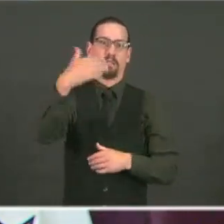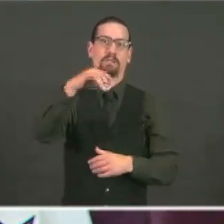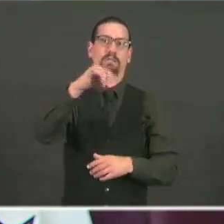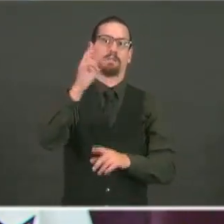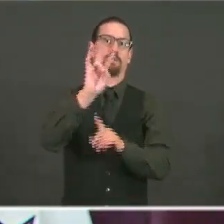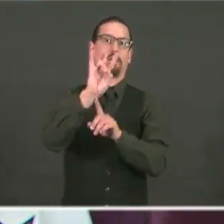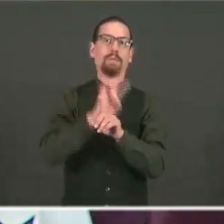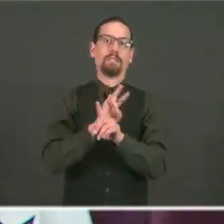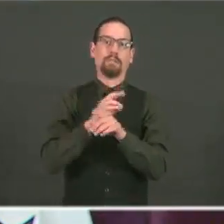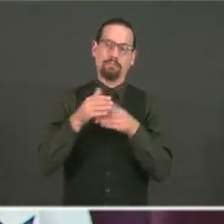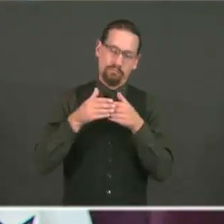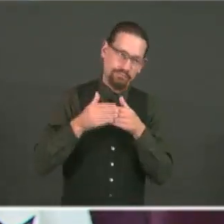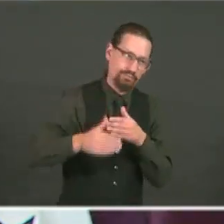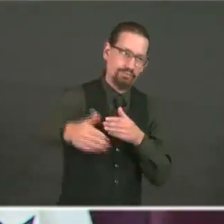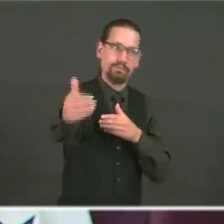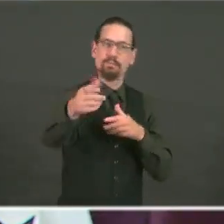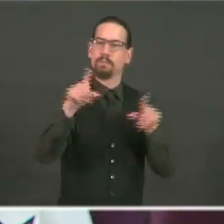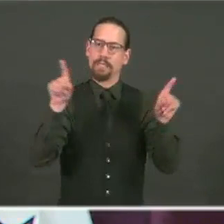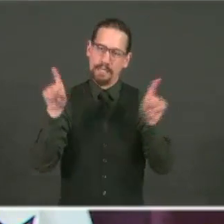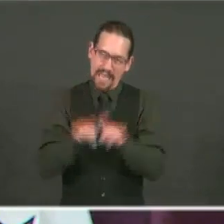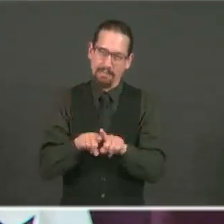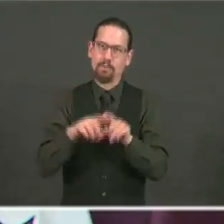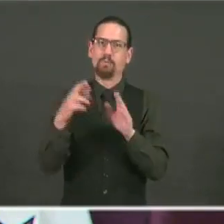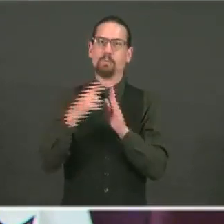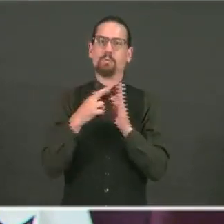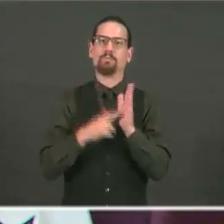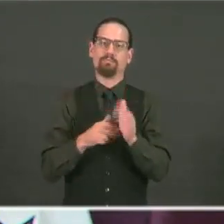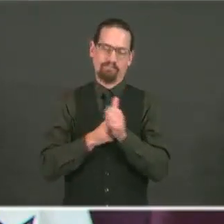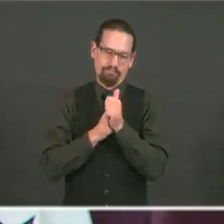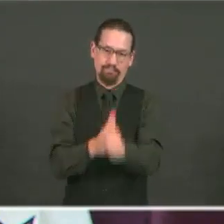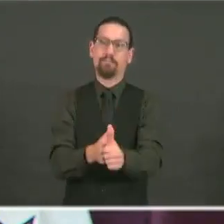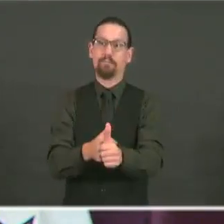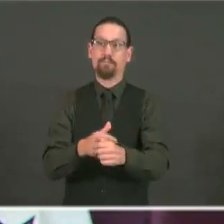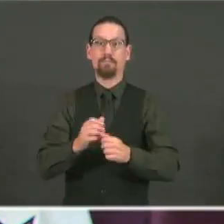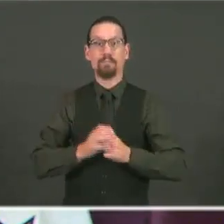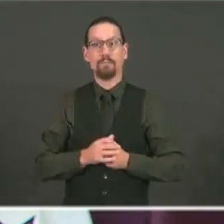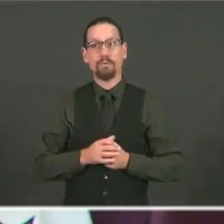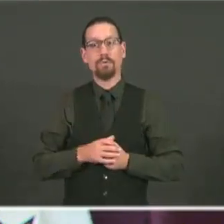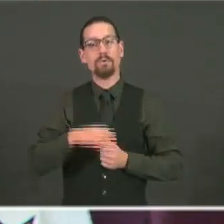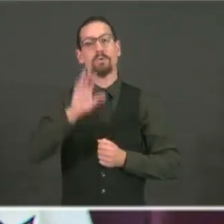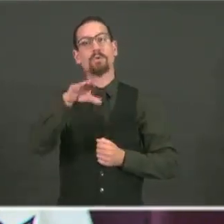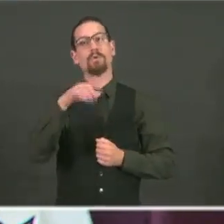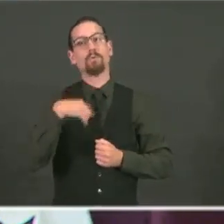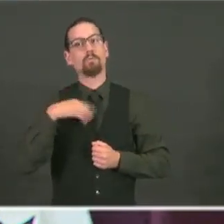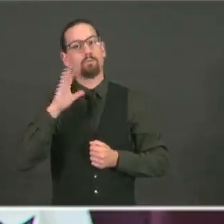TO THE POINT OF CONSEQUENCES WE ARE ALL FEELING THE CONSEQUENCES OF THESE OUTBREAKS OF PROVIDENCE